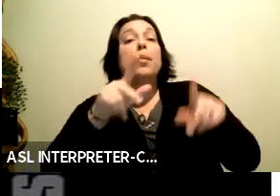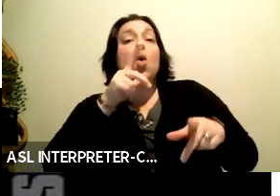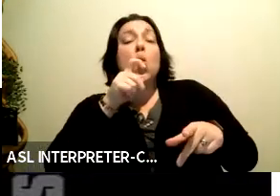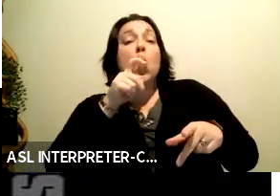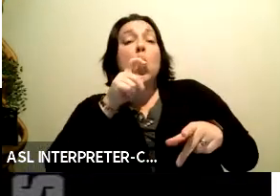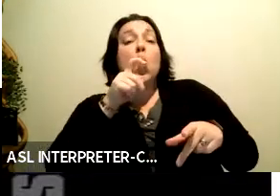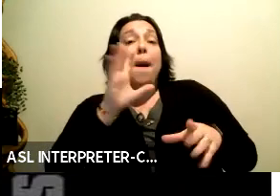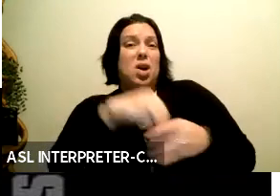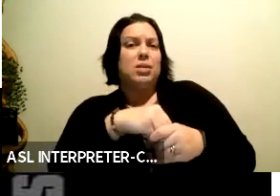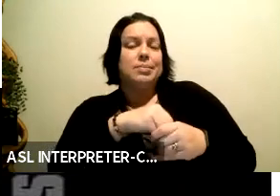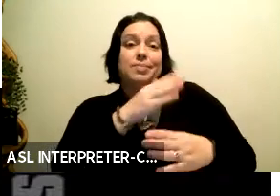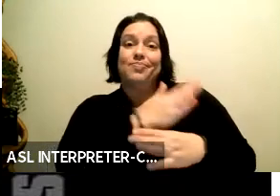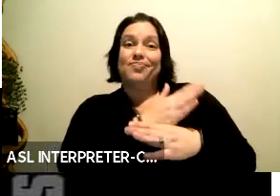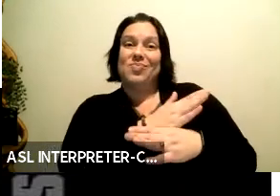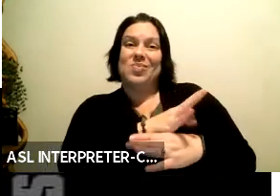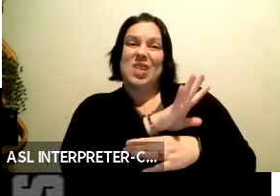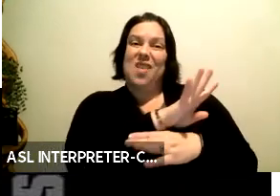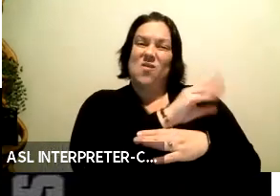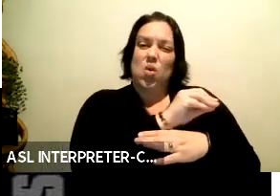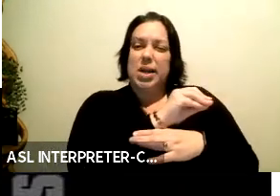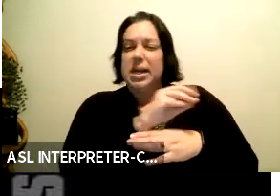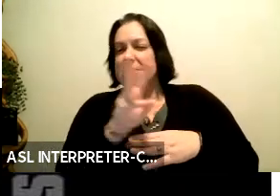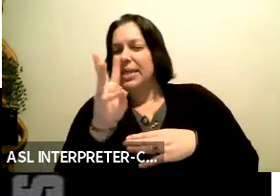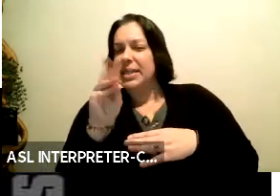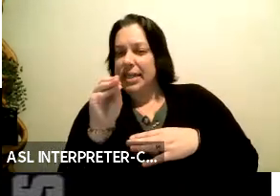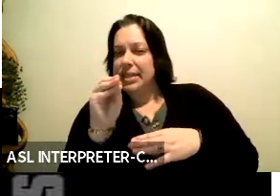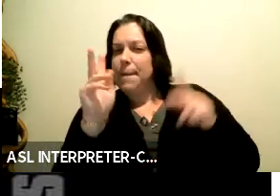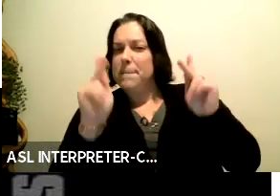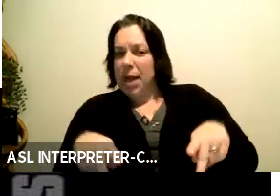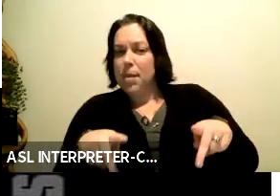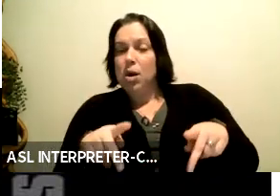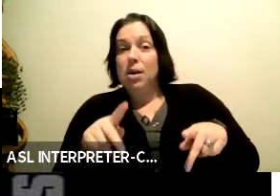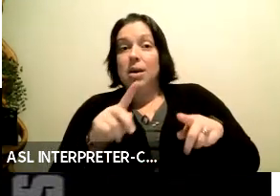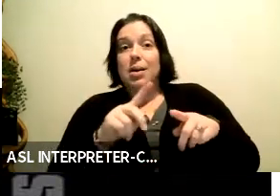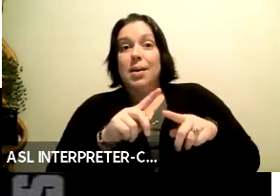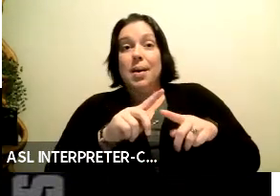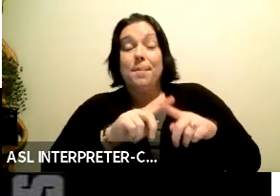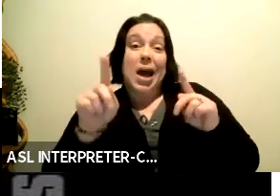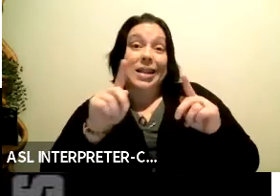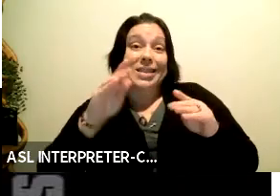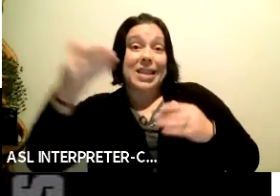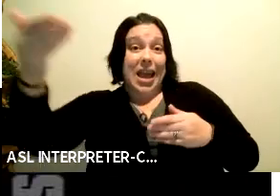are anywhere from 40 to 60 and yet the invitation list is way higher.